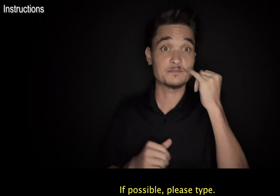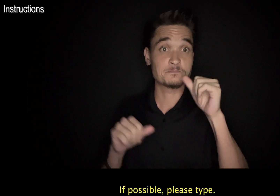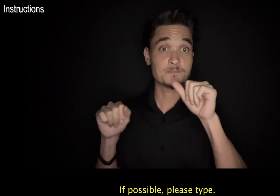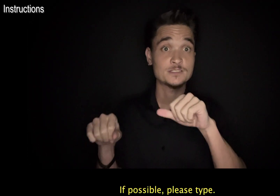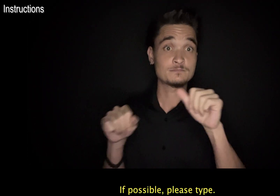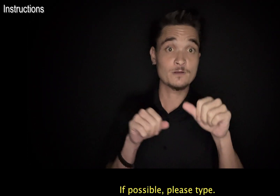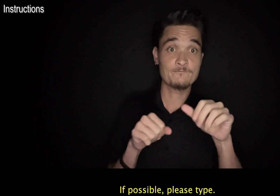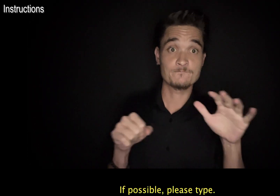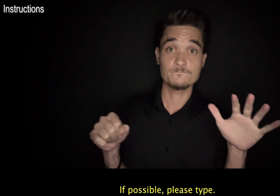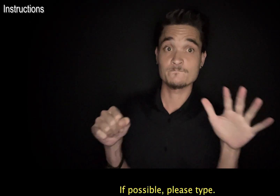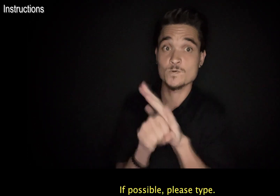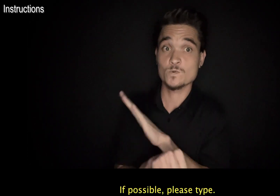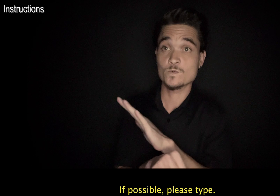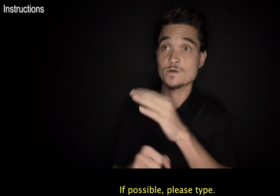If possible, please type.